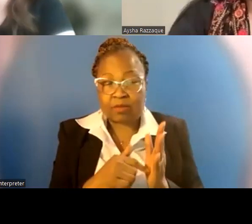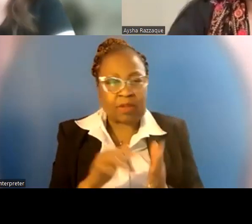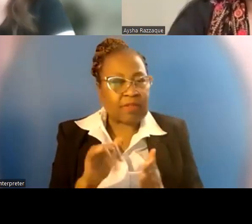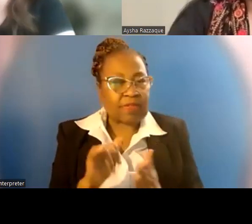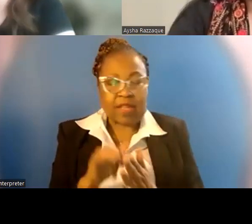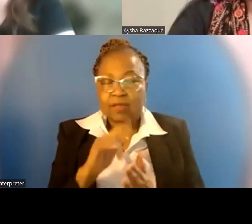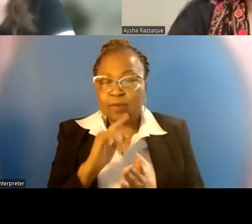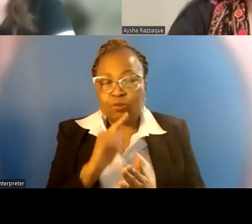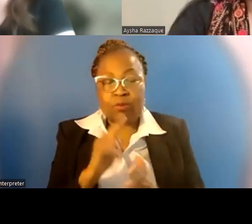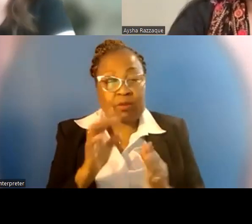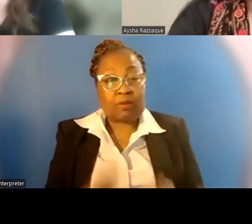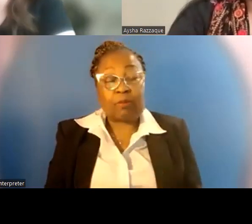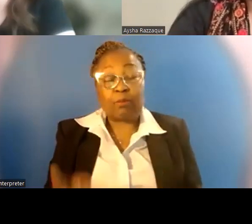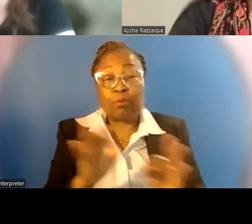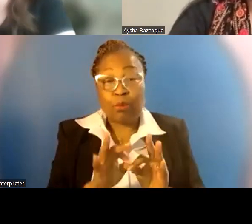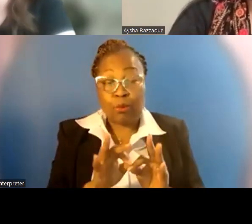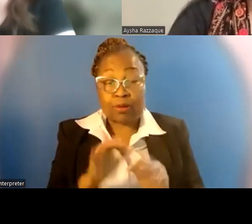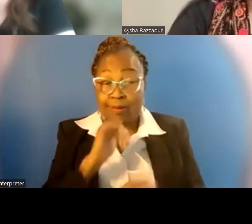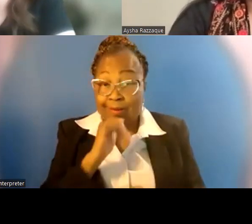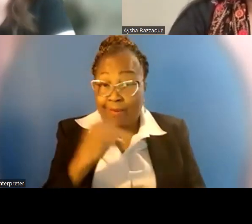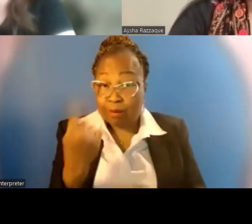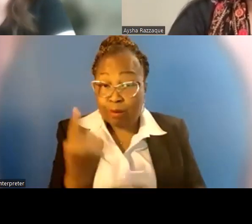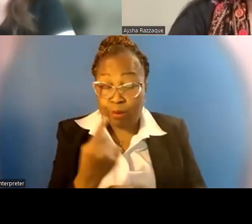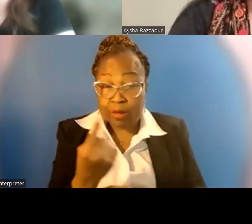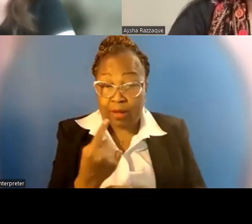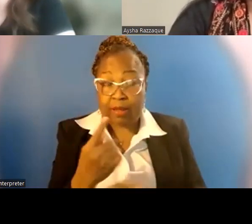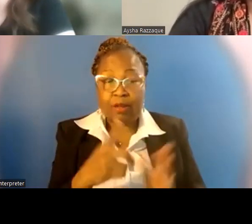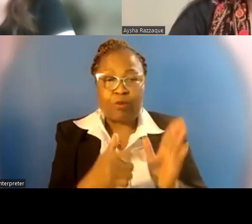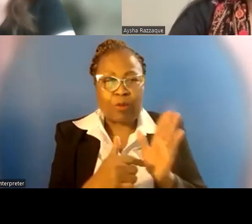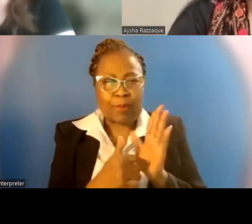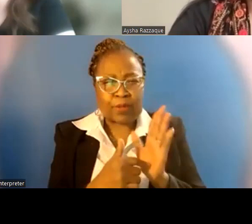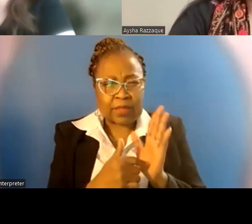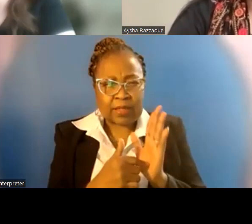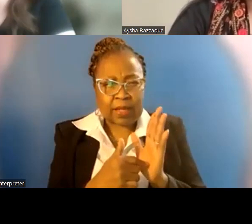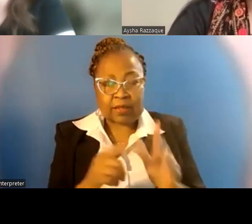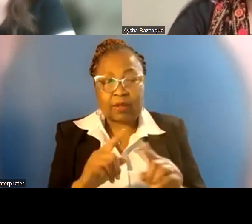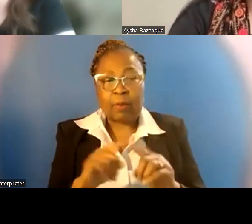in terms of not only representation but also collaboration